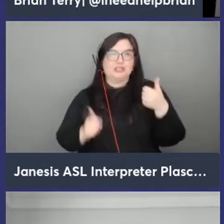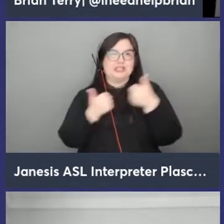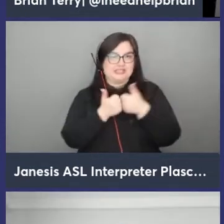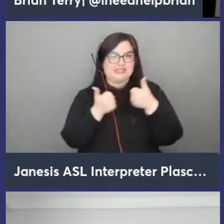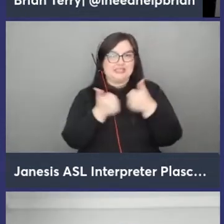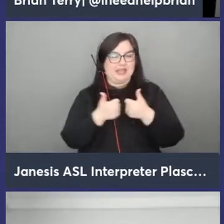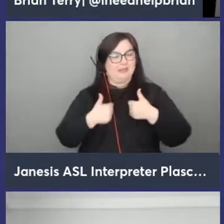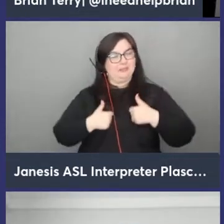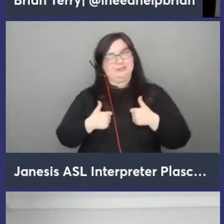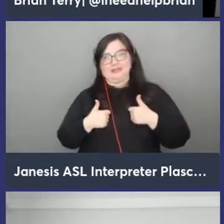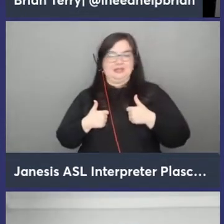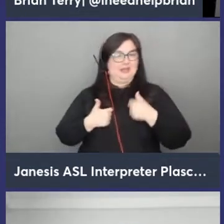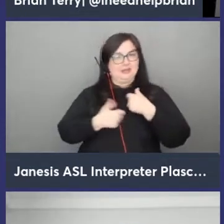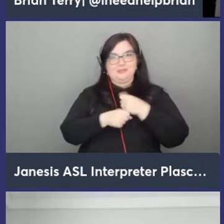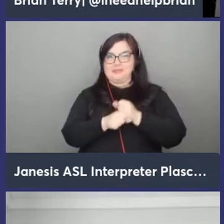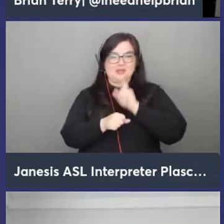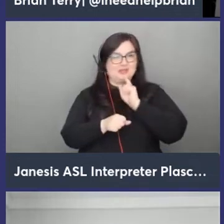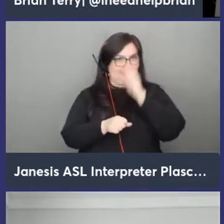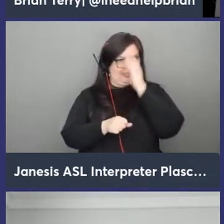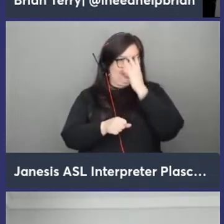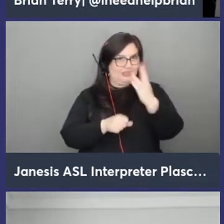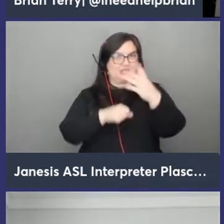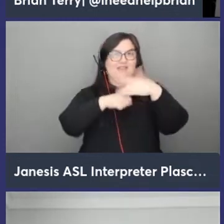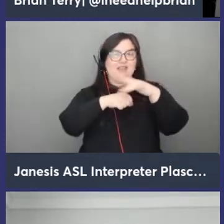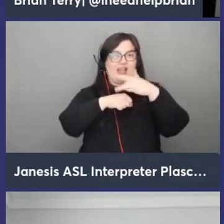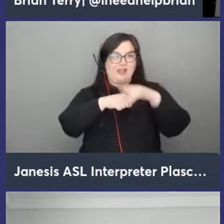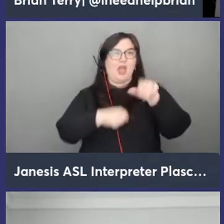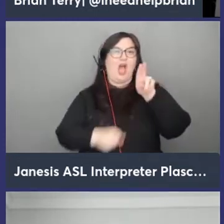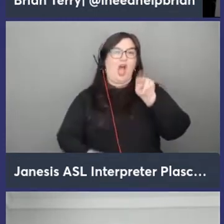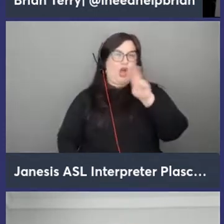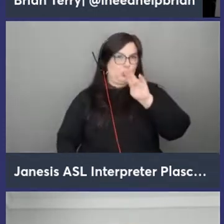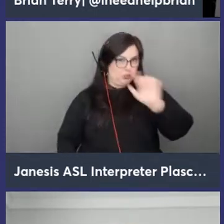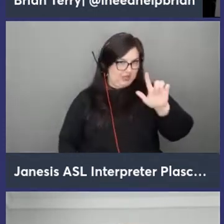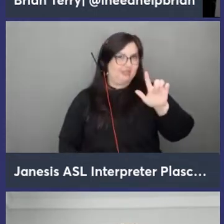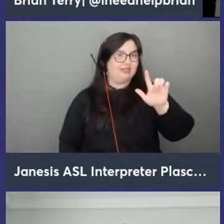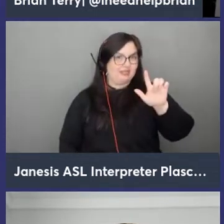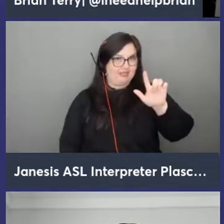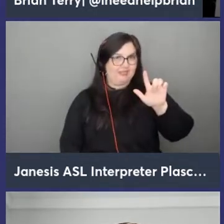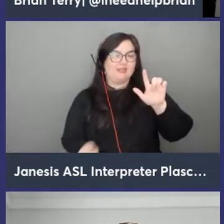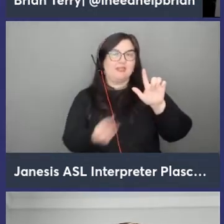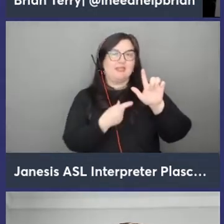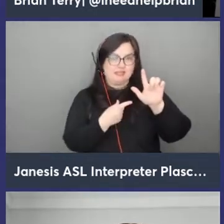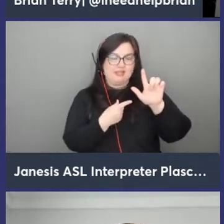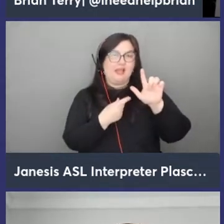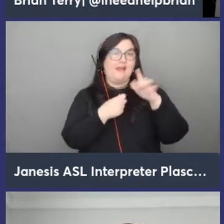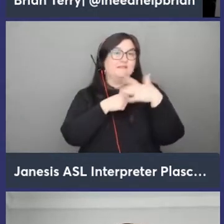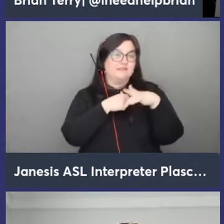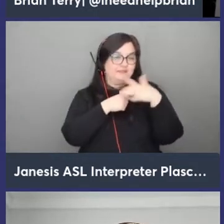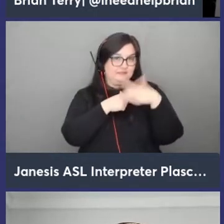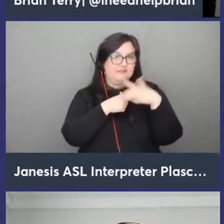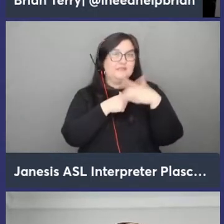This is actually available from Unreal. It is available on their website,